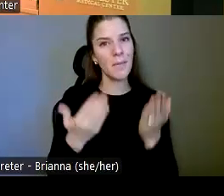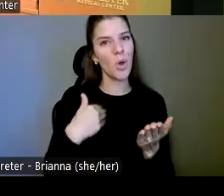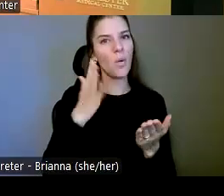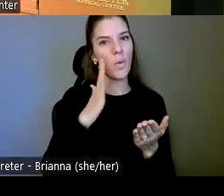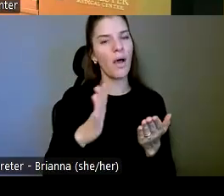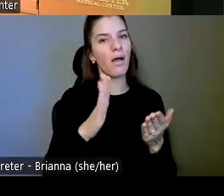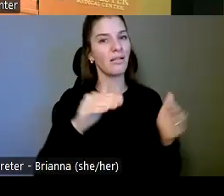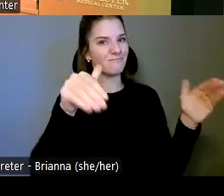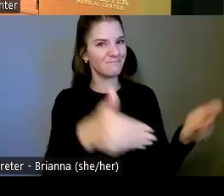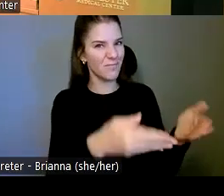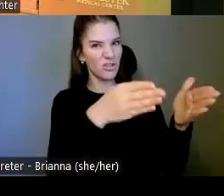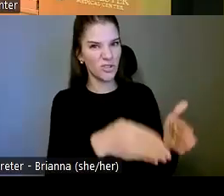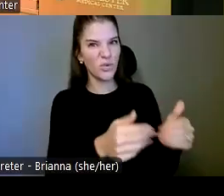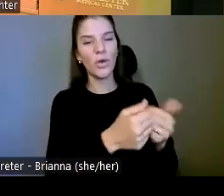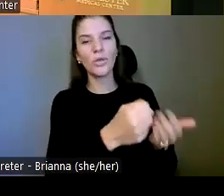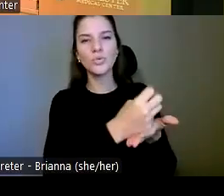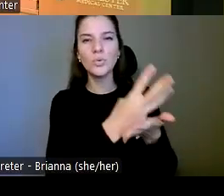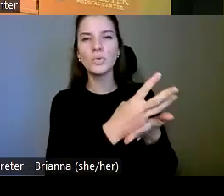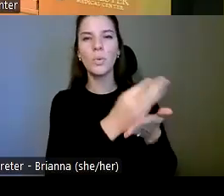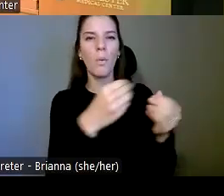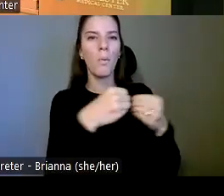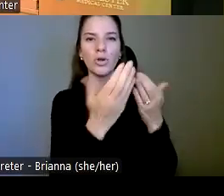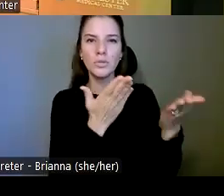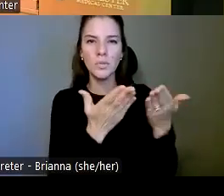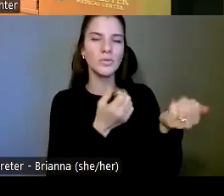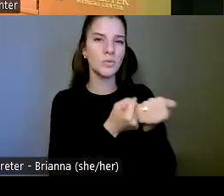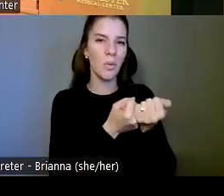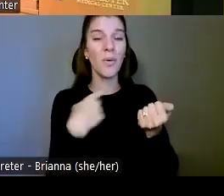need to get somebody but that's but we really do pay attention and teach and sort of monitor that